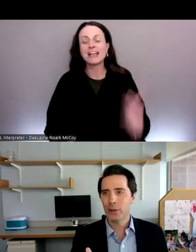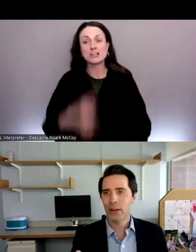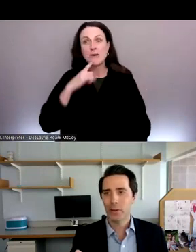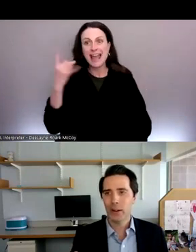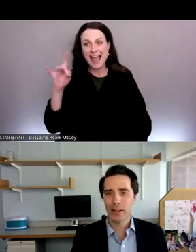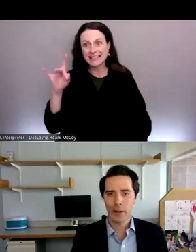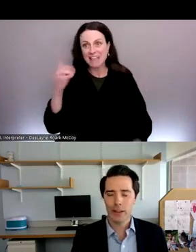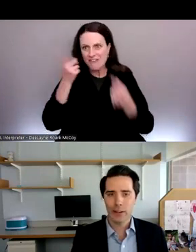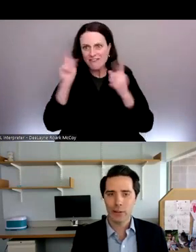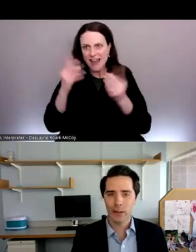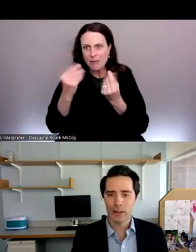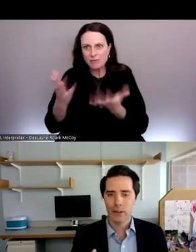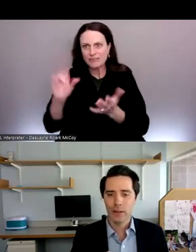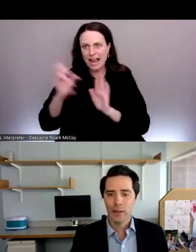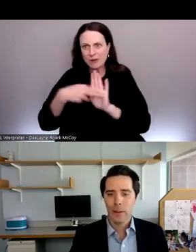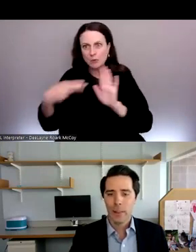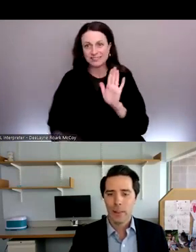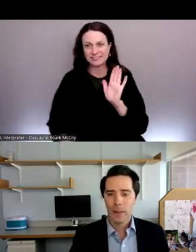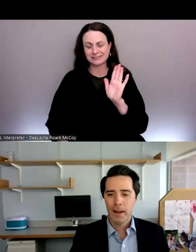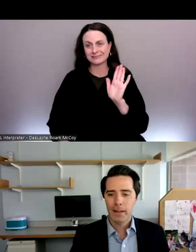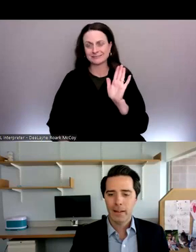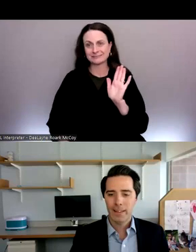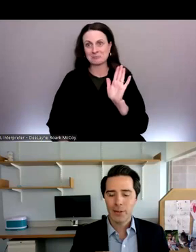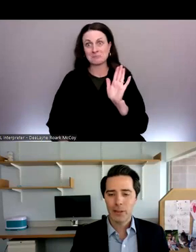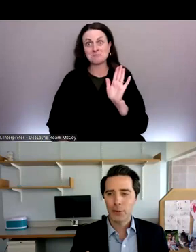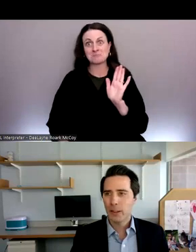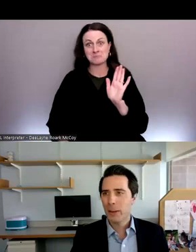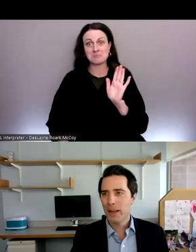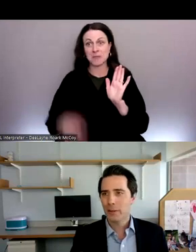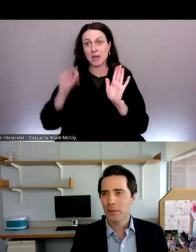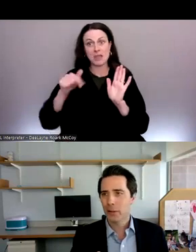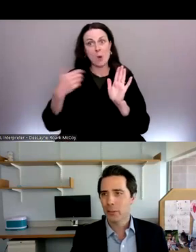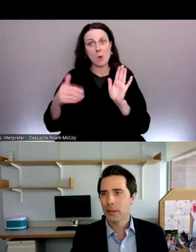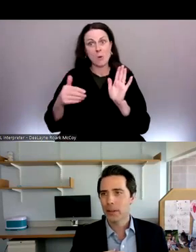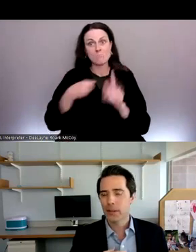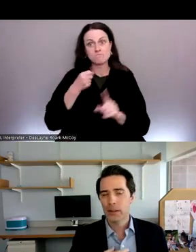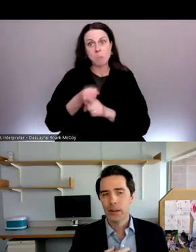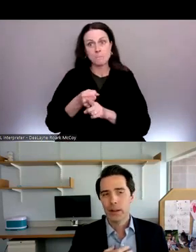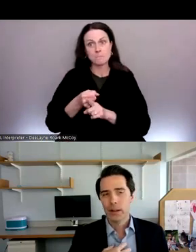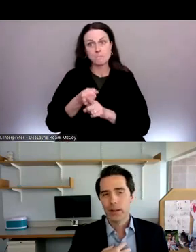was provided with a diagnosis and this was hugely impactful for her